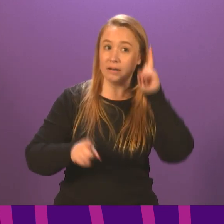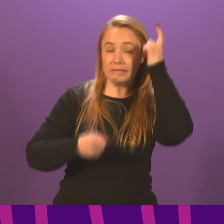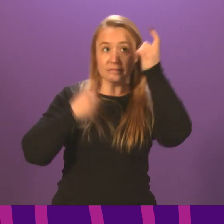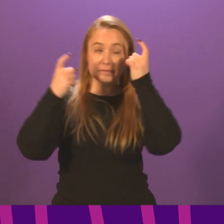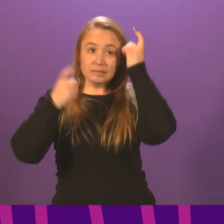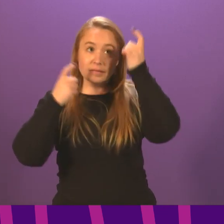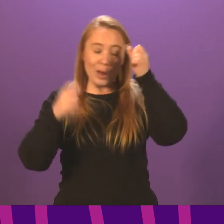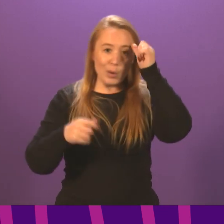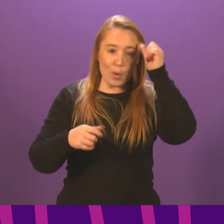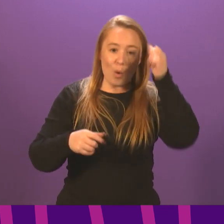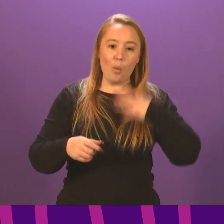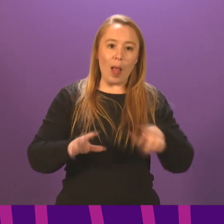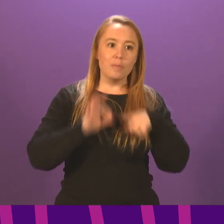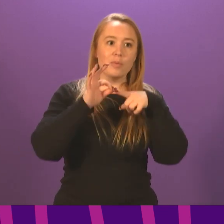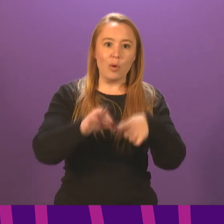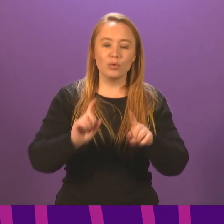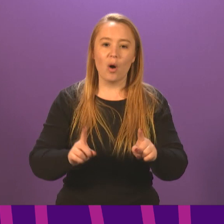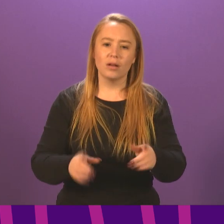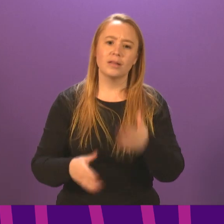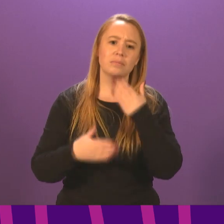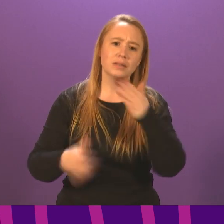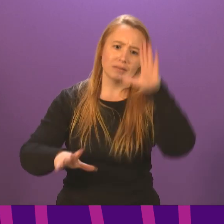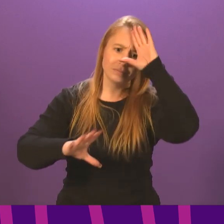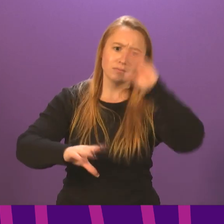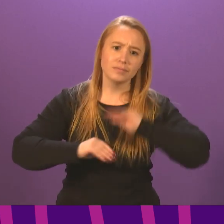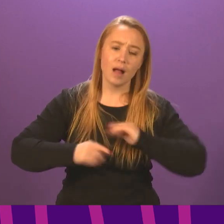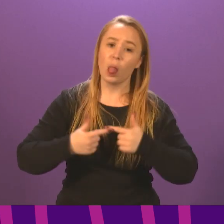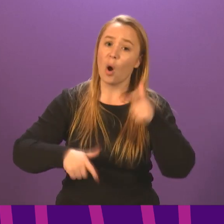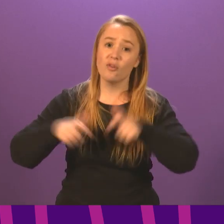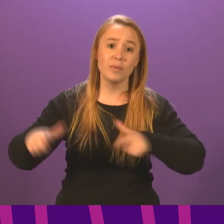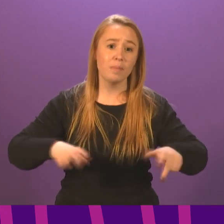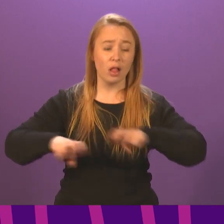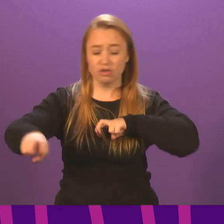be helpful if she could alert the public, many of whom will have long journeys planned